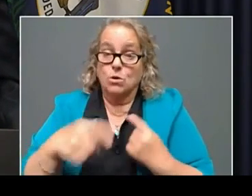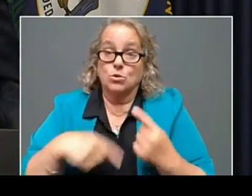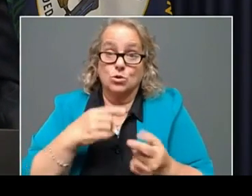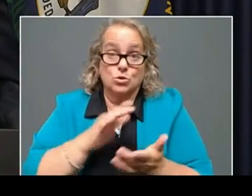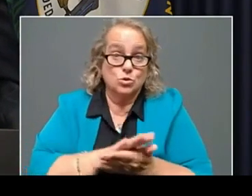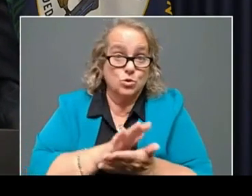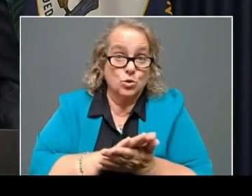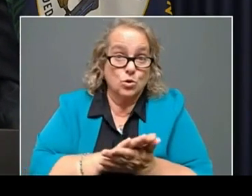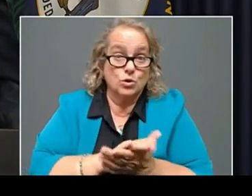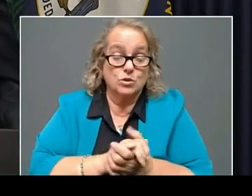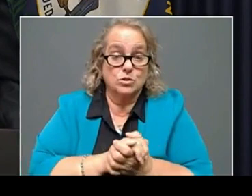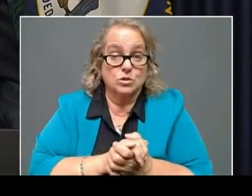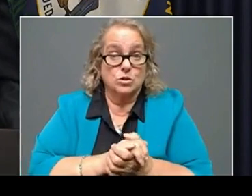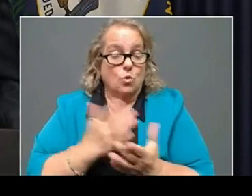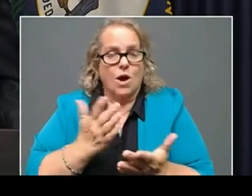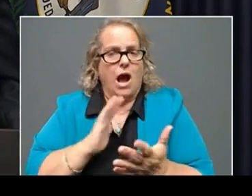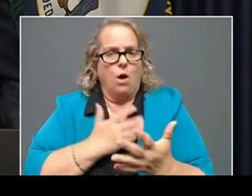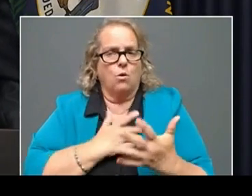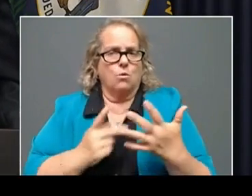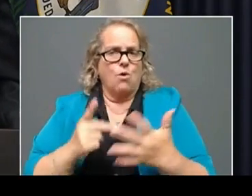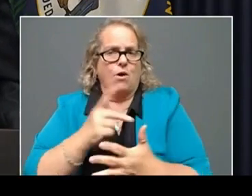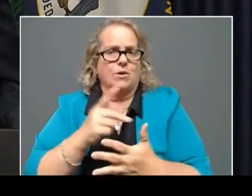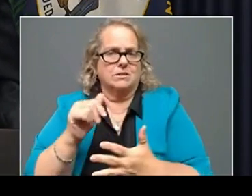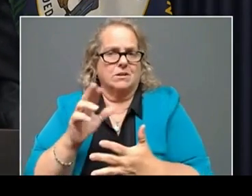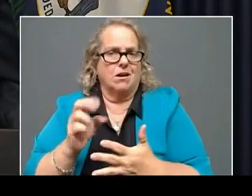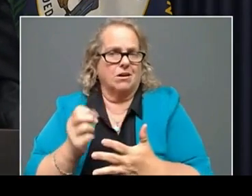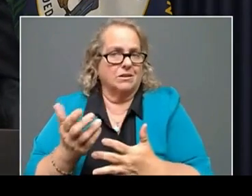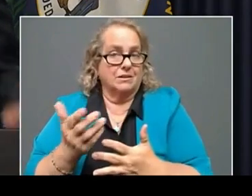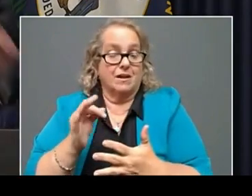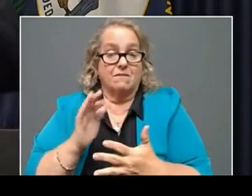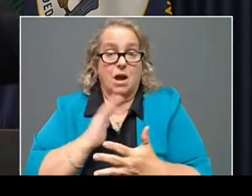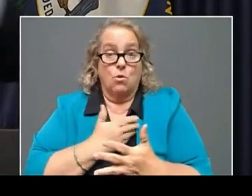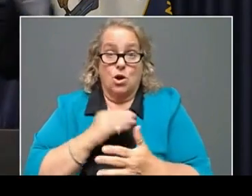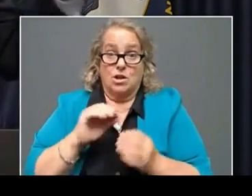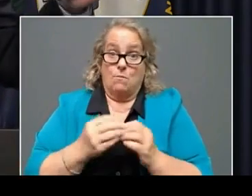what our priorities are, if our number one priority is for kids to be able to